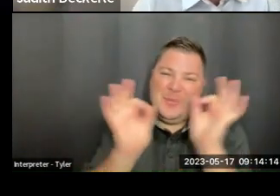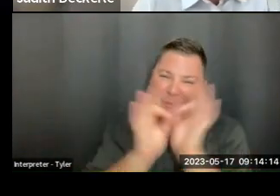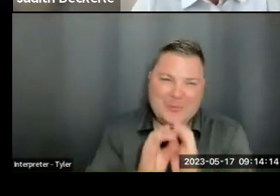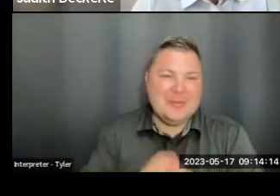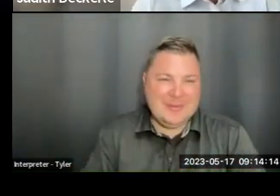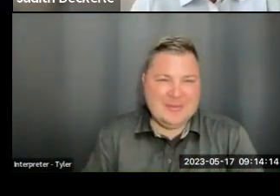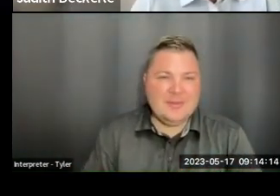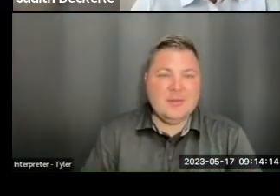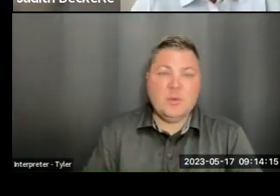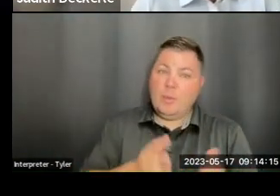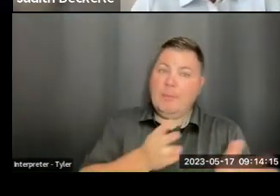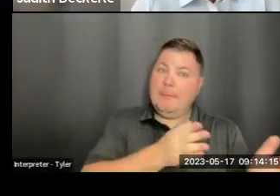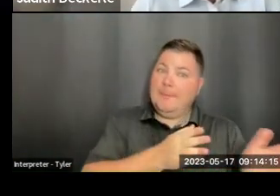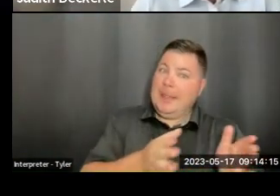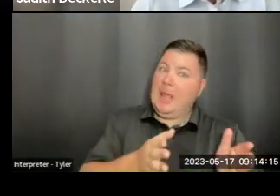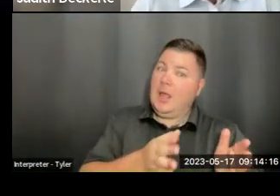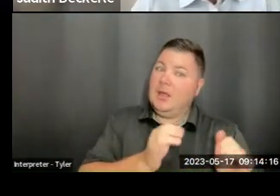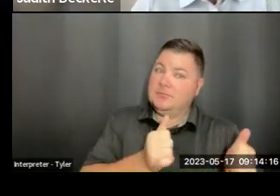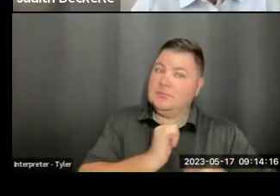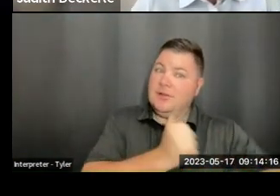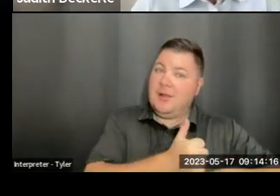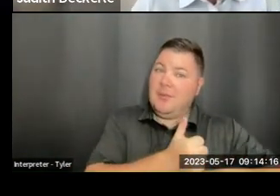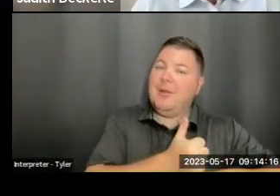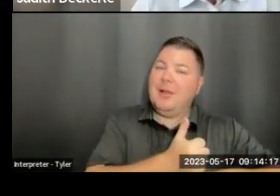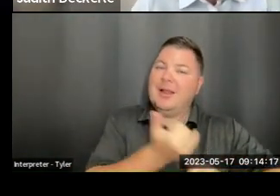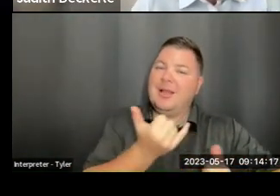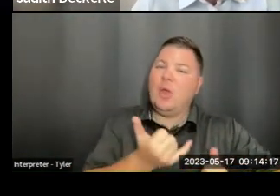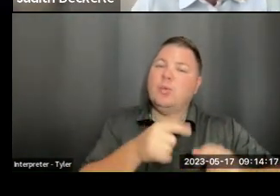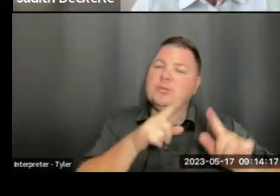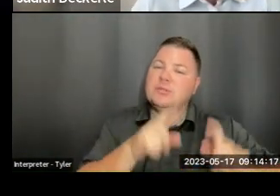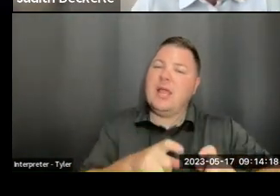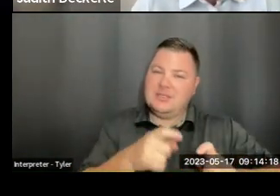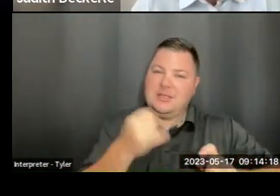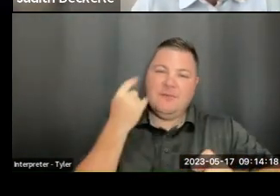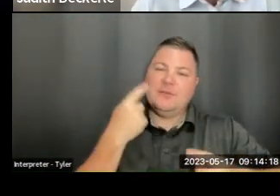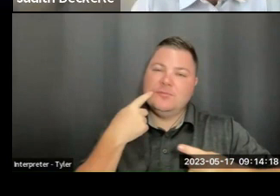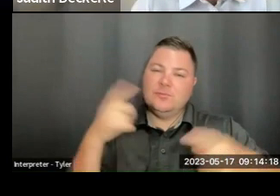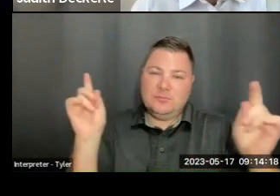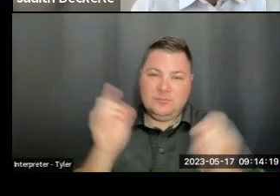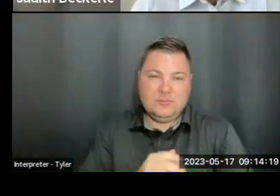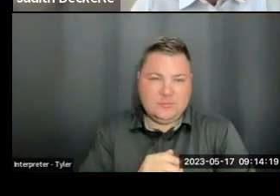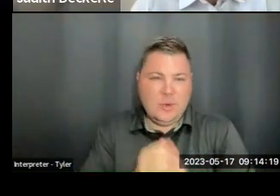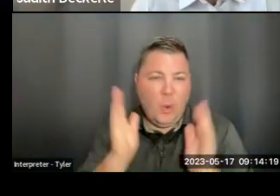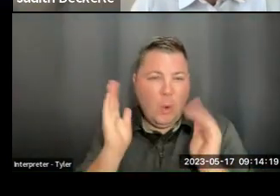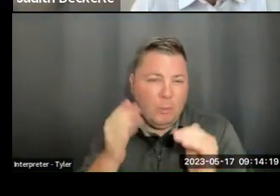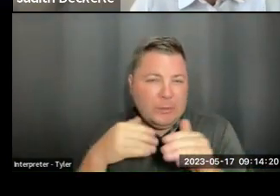test some more. Once you have your plan, you need to make sure it works.